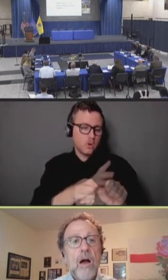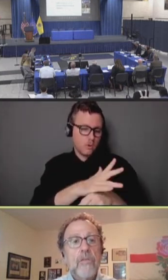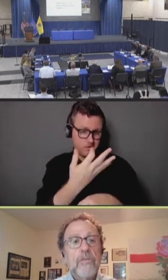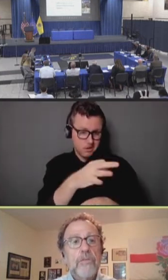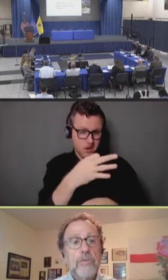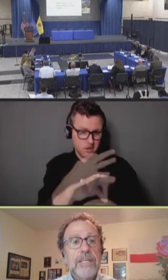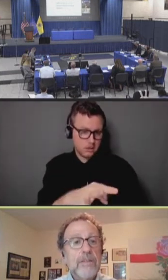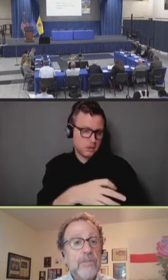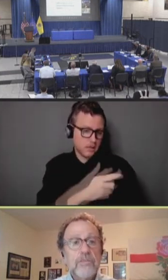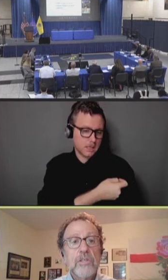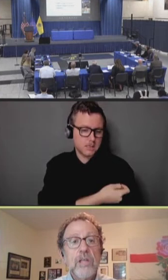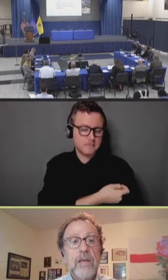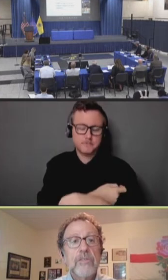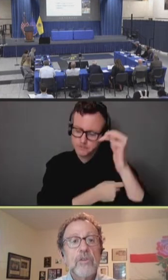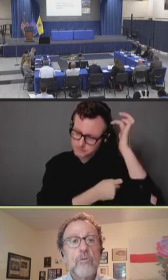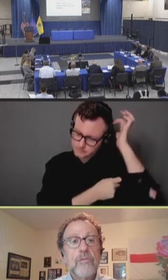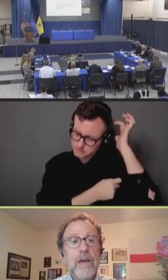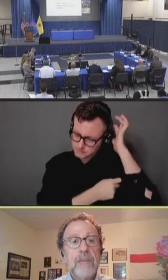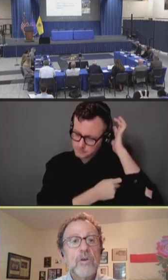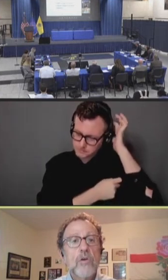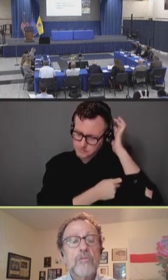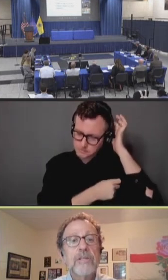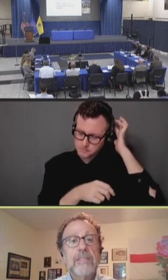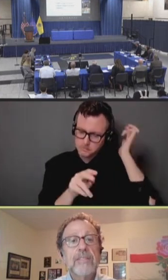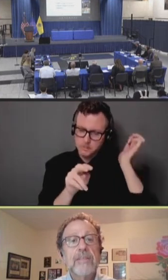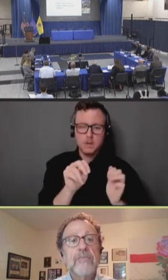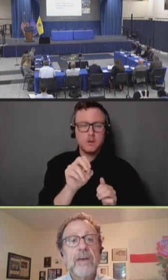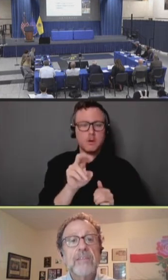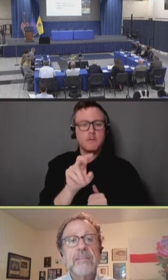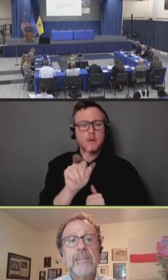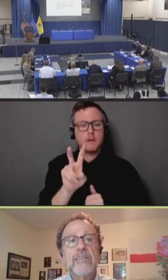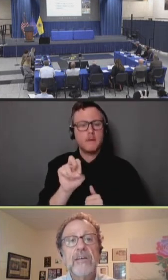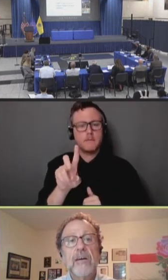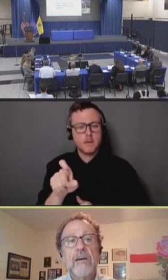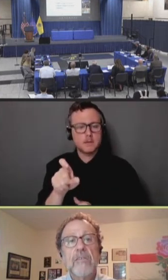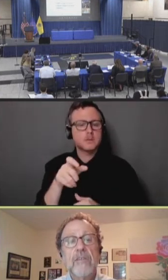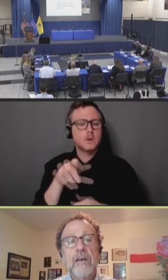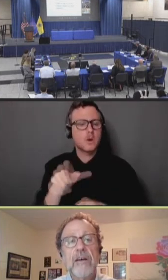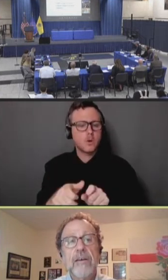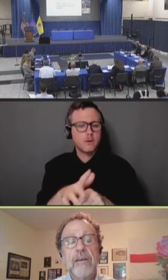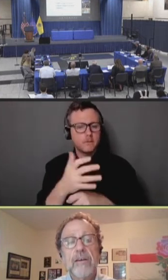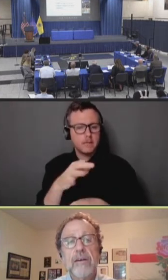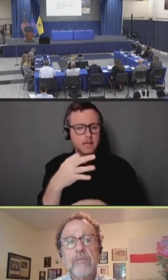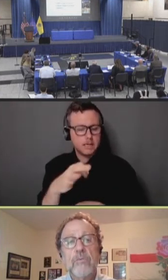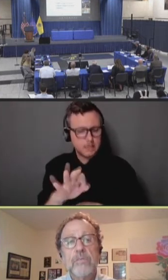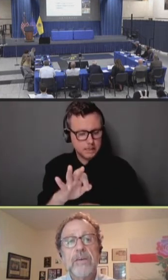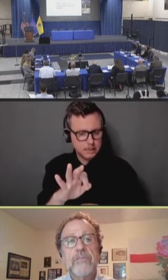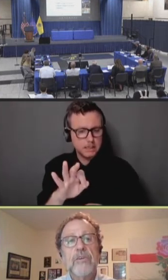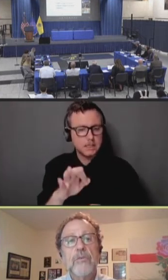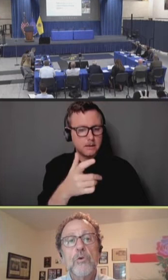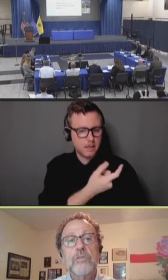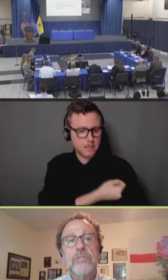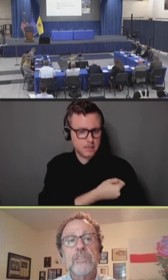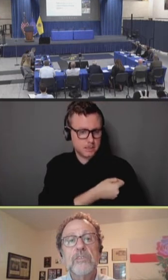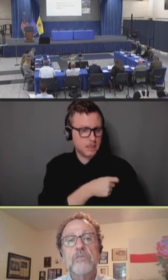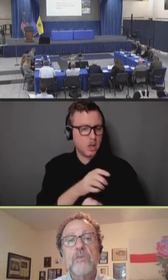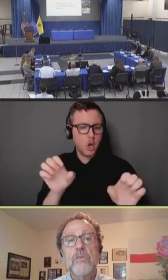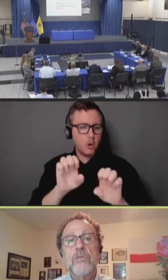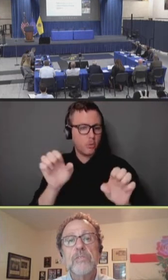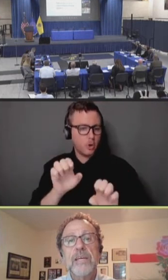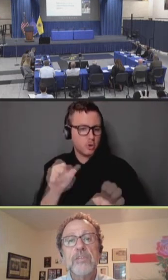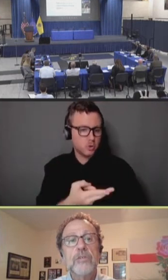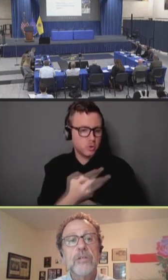On the 13th of July, the Novavax COVID-19 vaccine was given an urgency use authorization